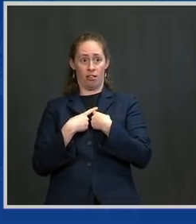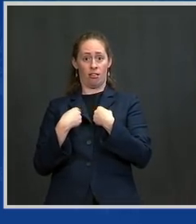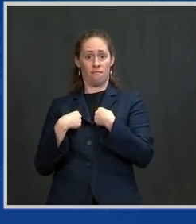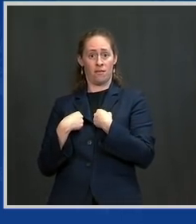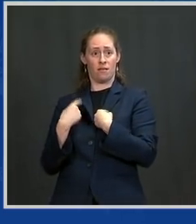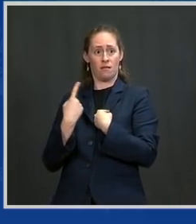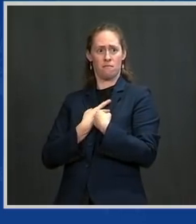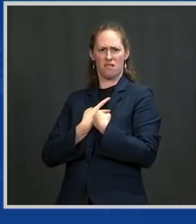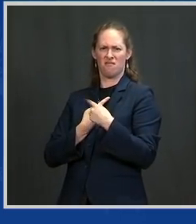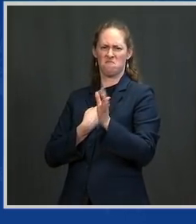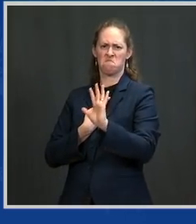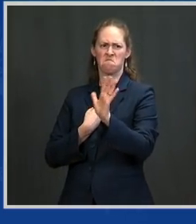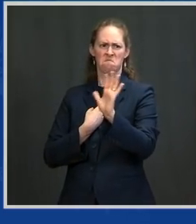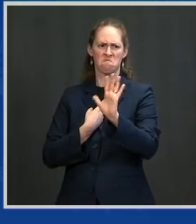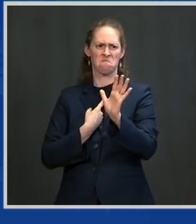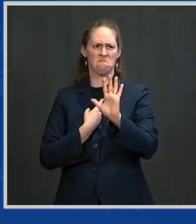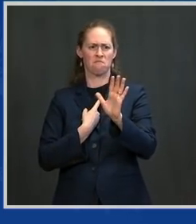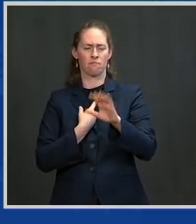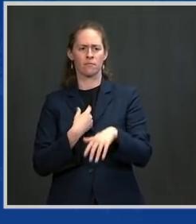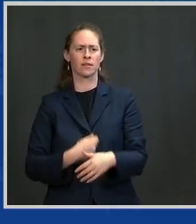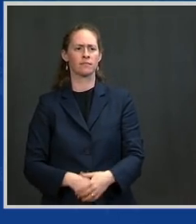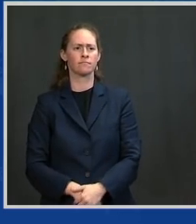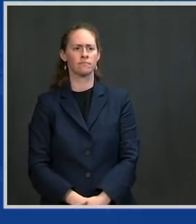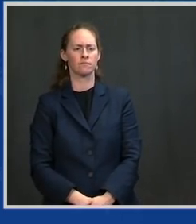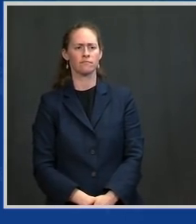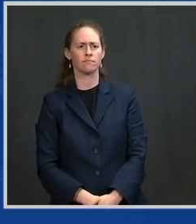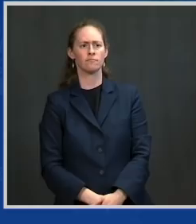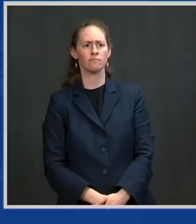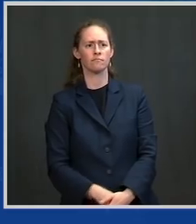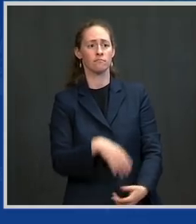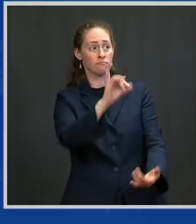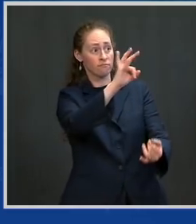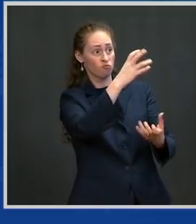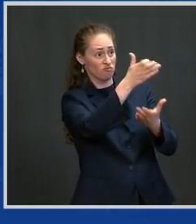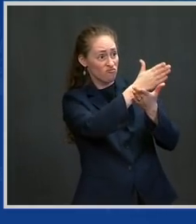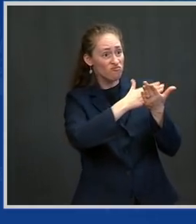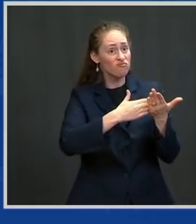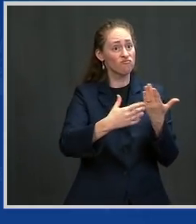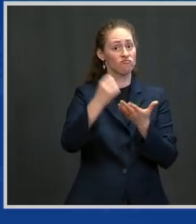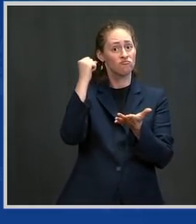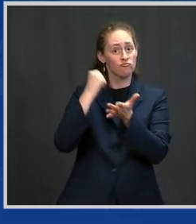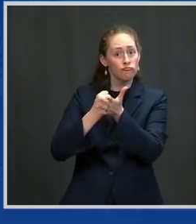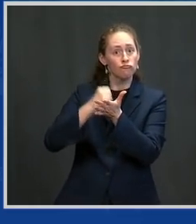that Ukraine can become part of NATO; it will depend on the Alliance and how they vote.